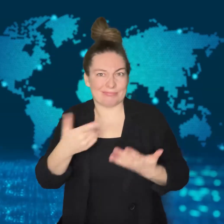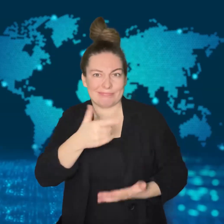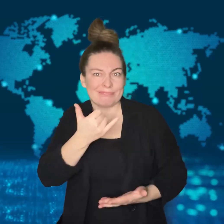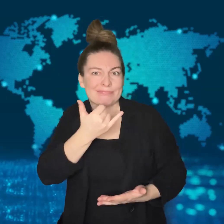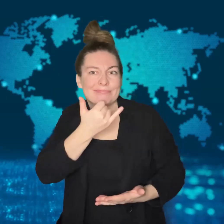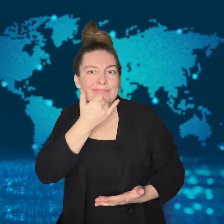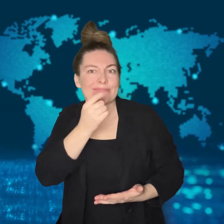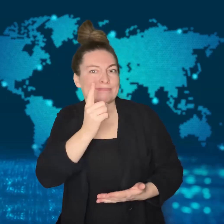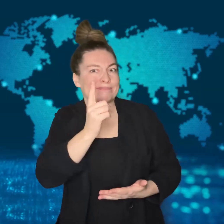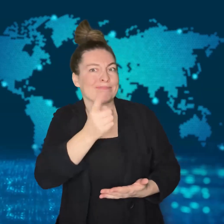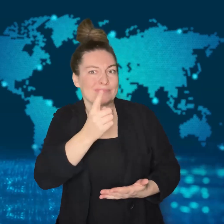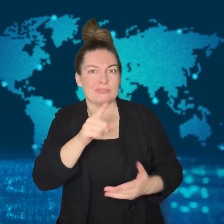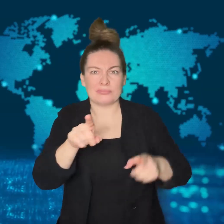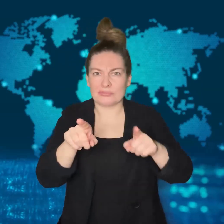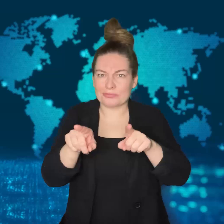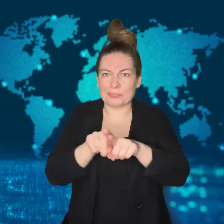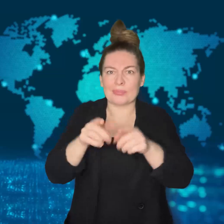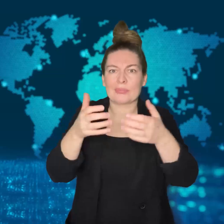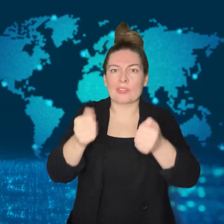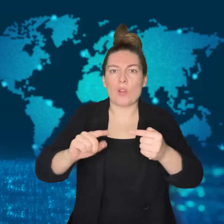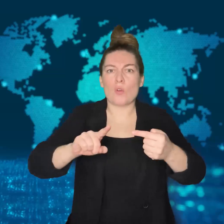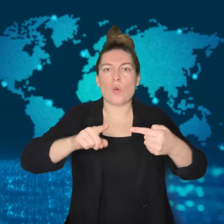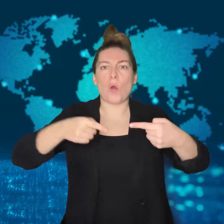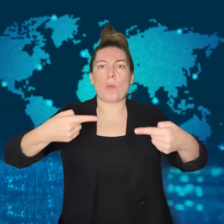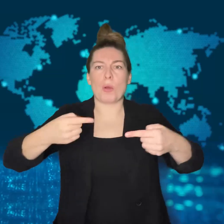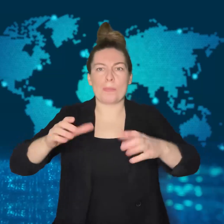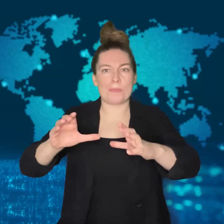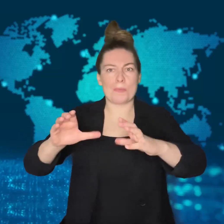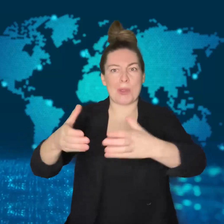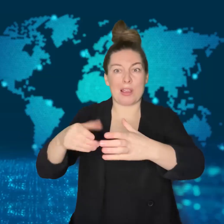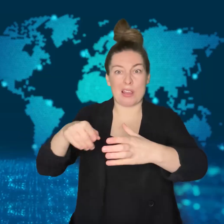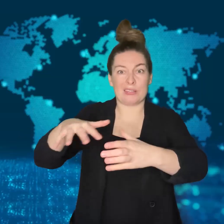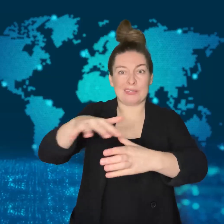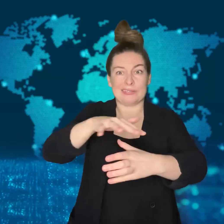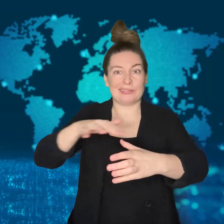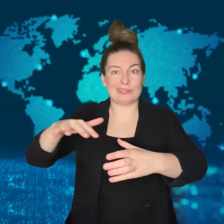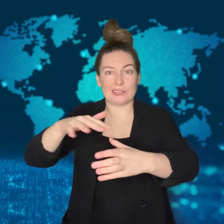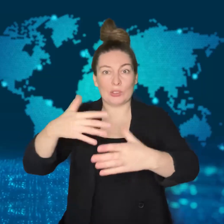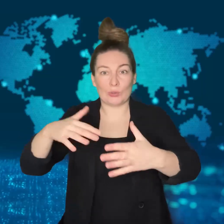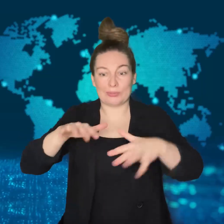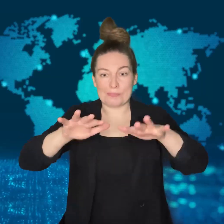the vote by walking out of Parliament together.